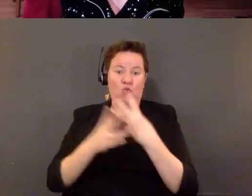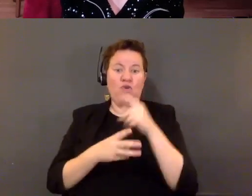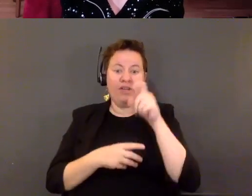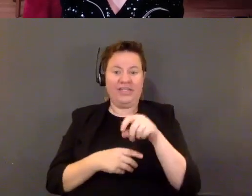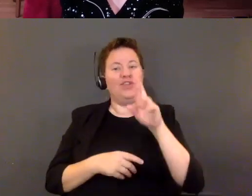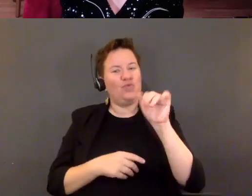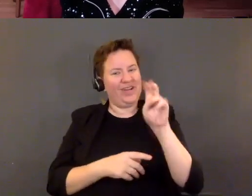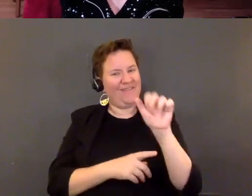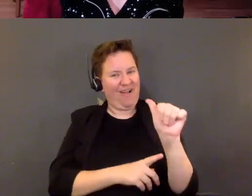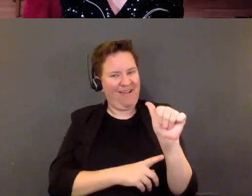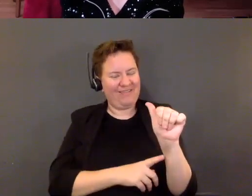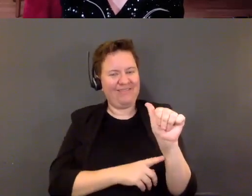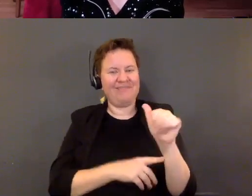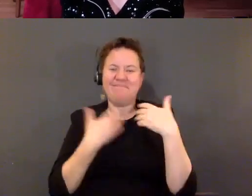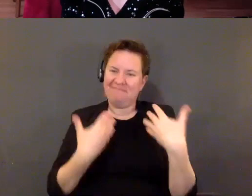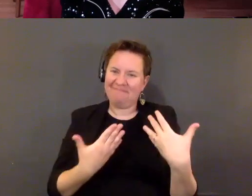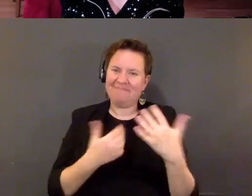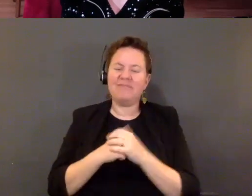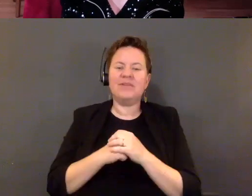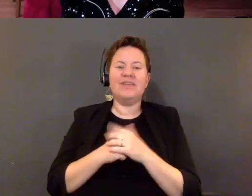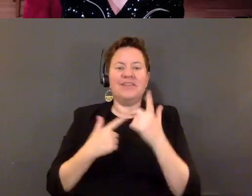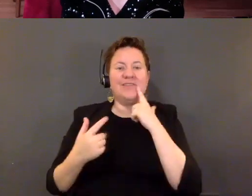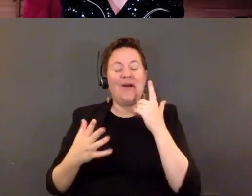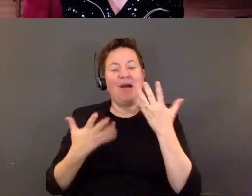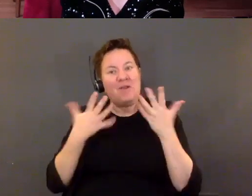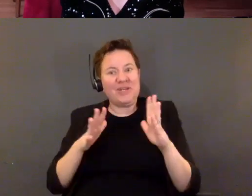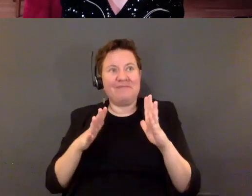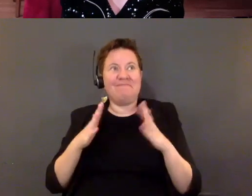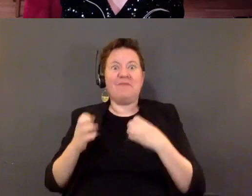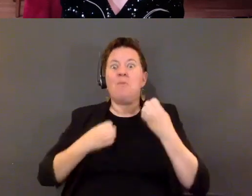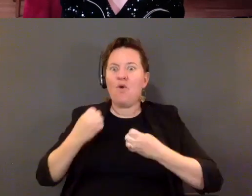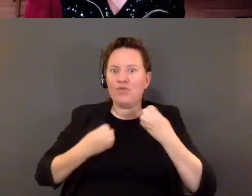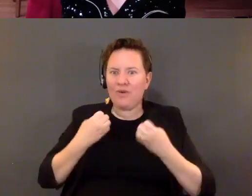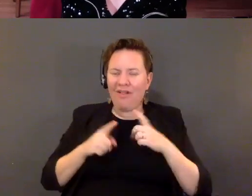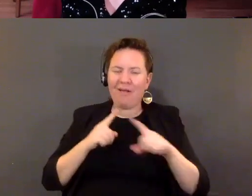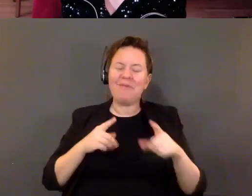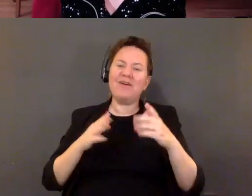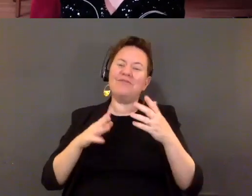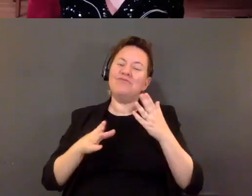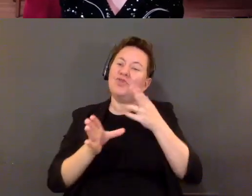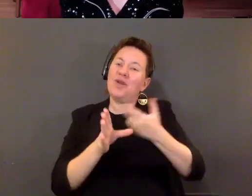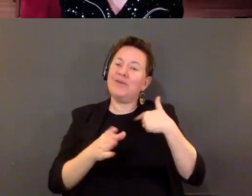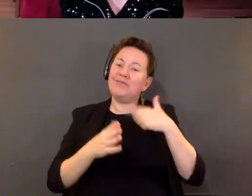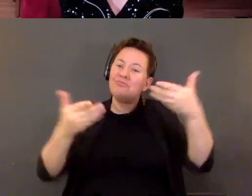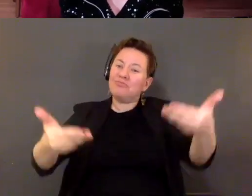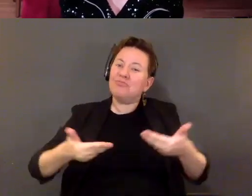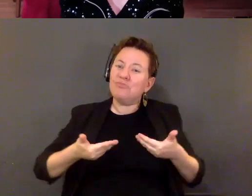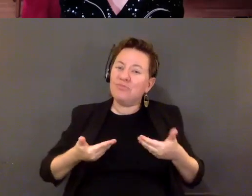So please before I get too emotional join me in welcoming Riva Lehrer and audrey niffenegger